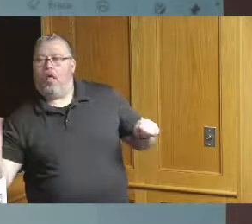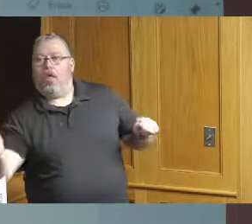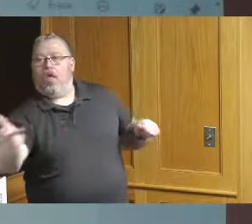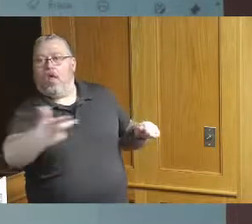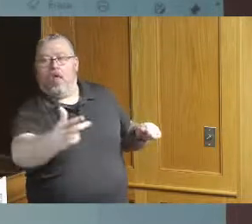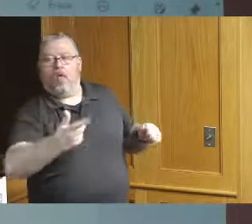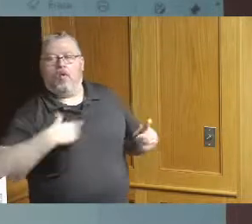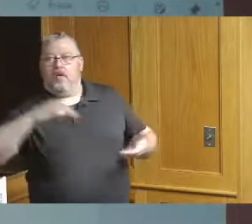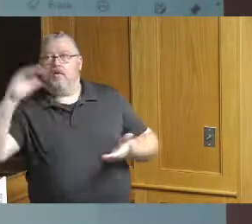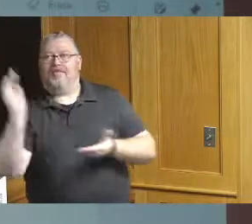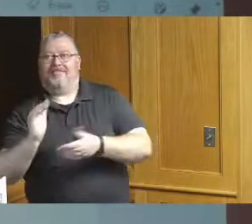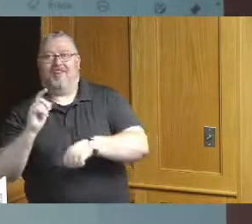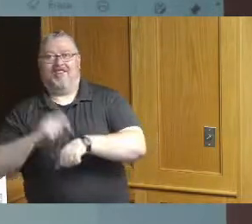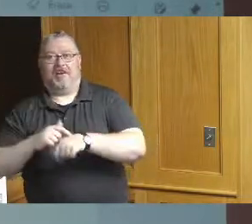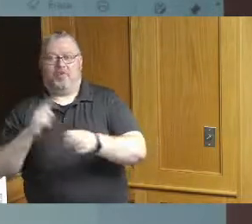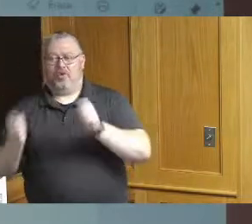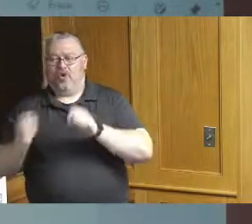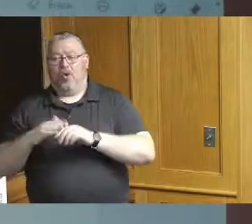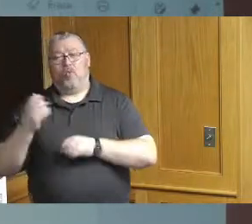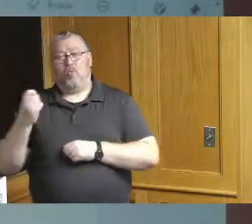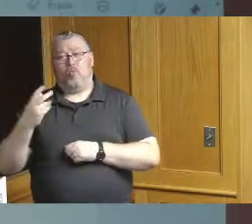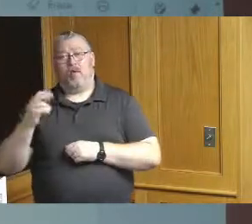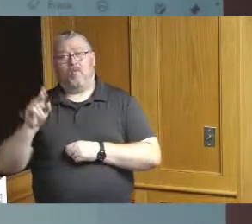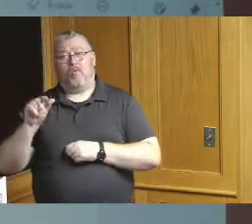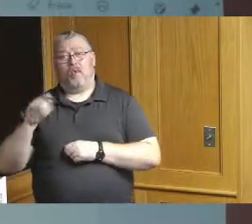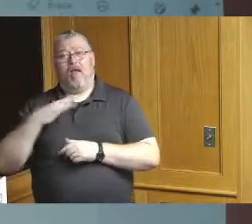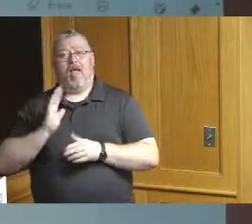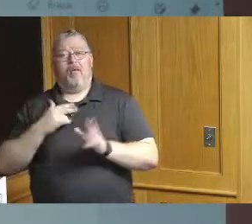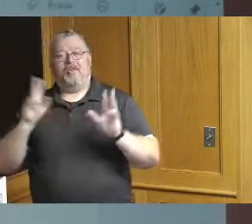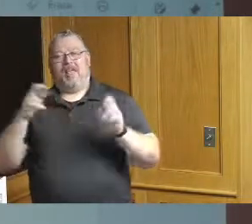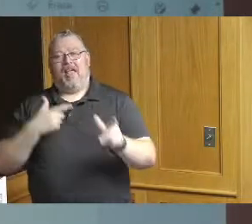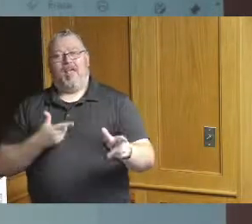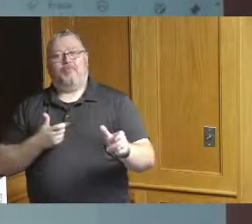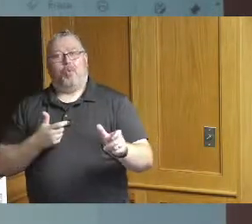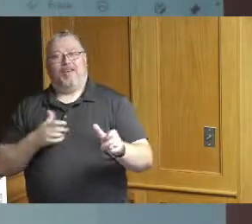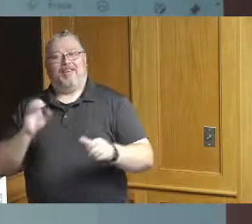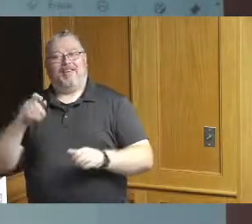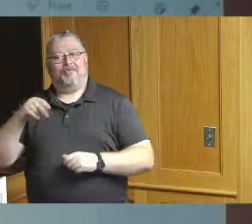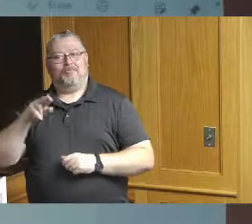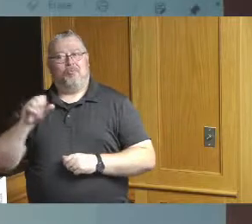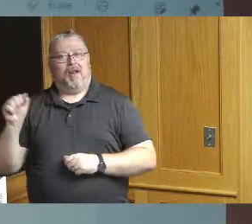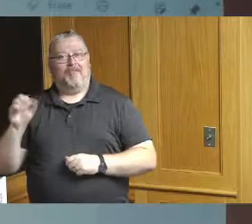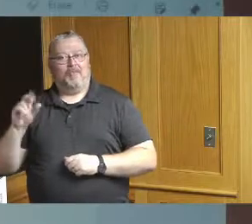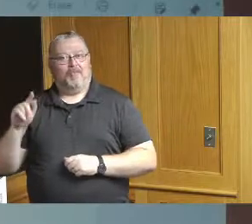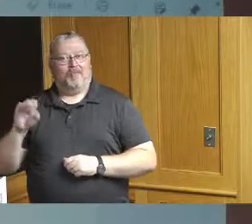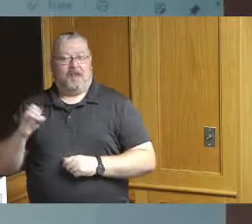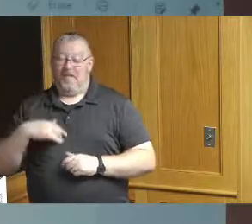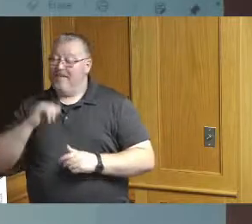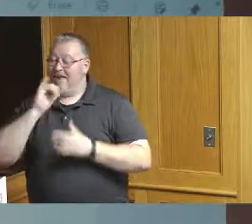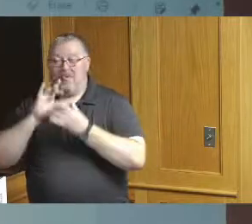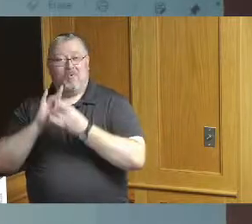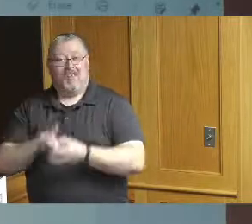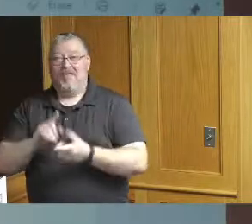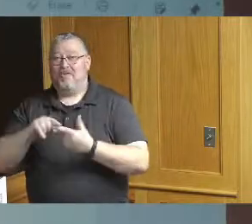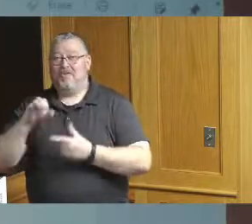adjustments on 12 routes these are express routes this has nothing to do with the cps students